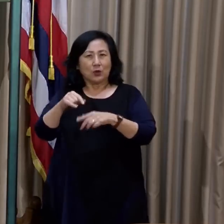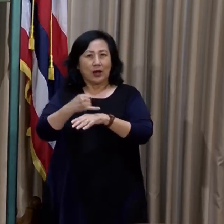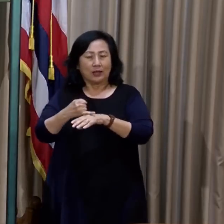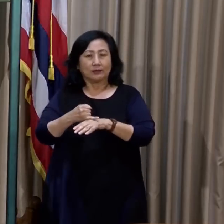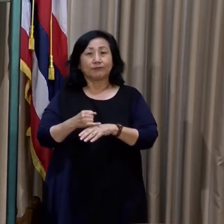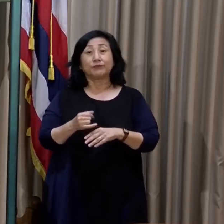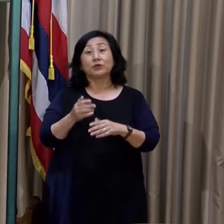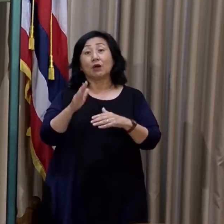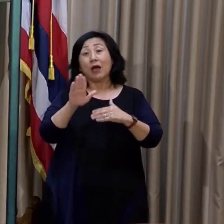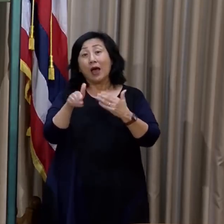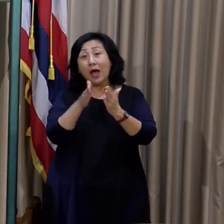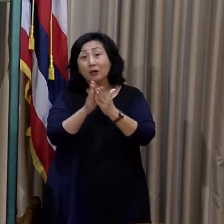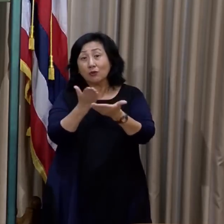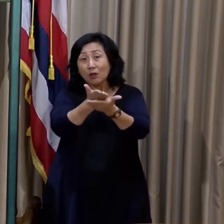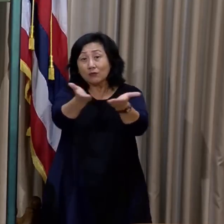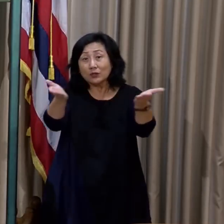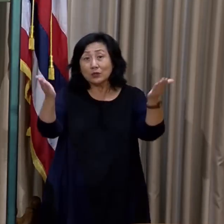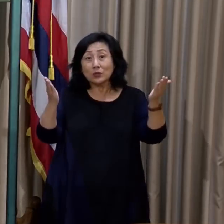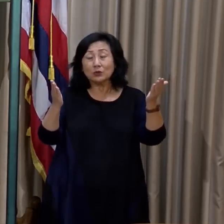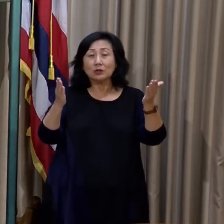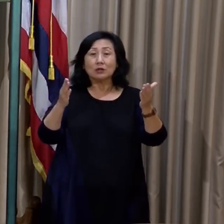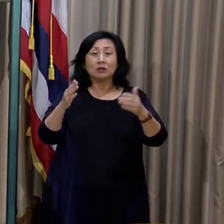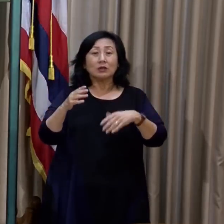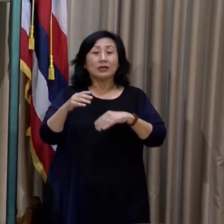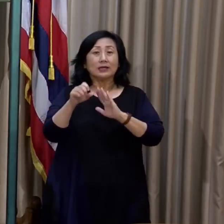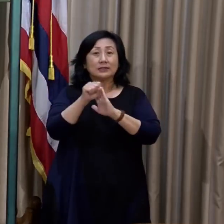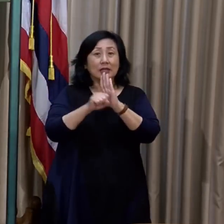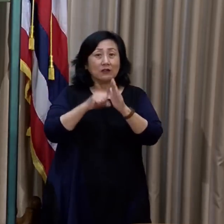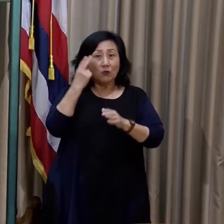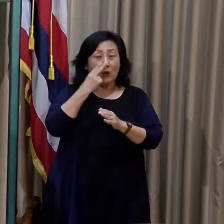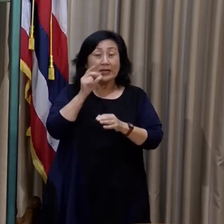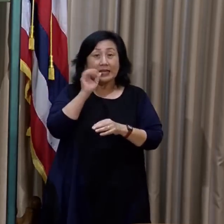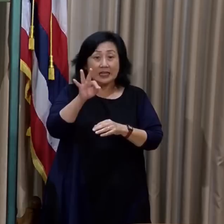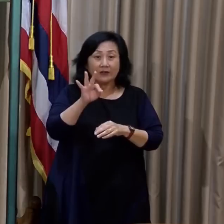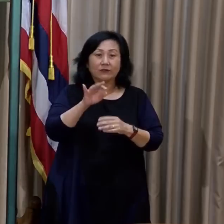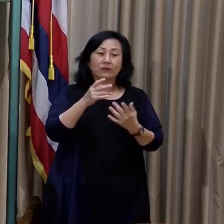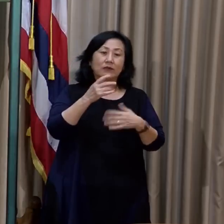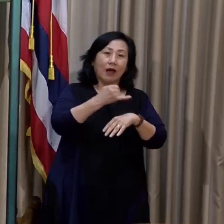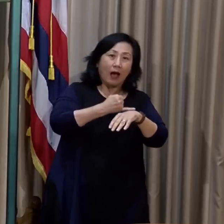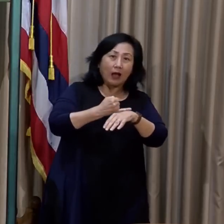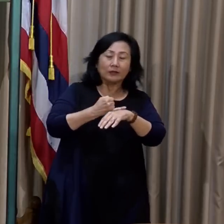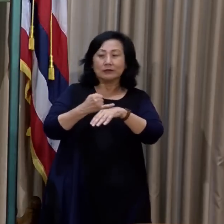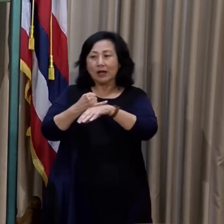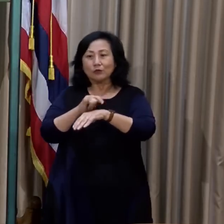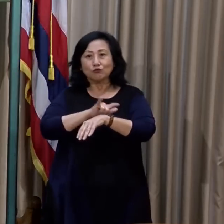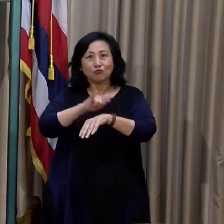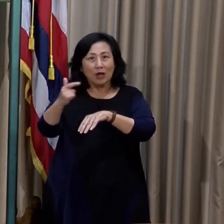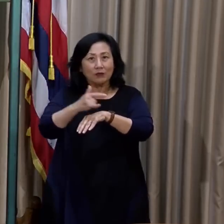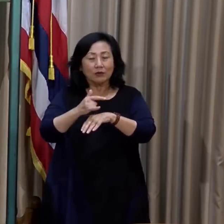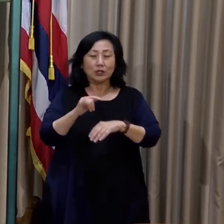YOU TRAVEL INTERISLAND. I JUST WANT TO ASK ALL OF THE